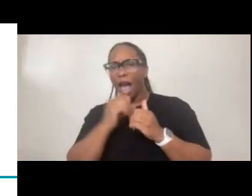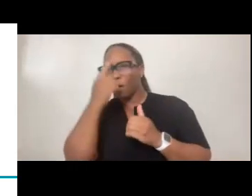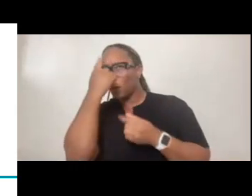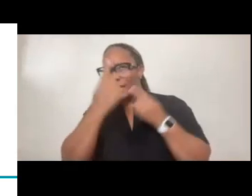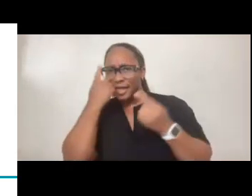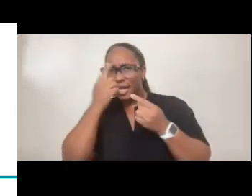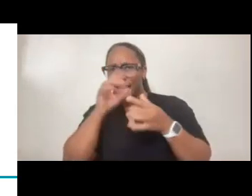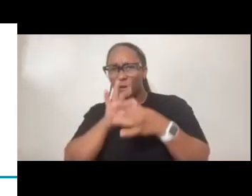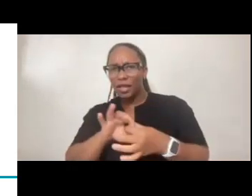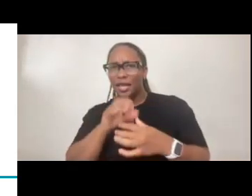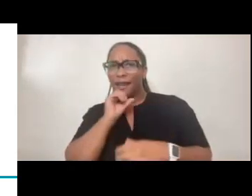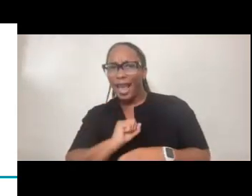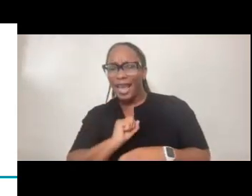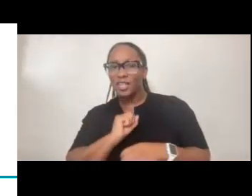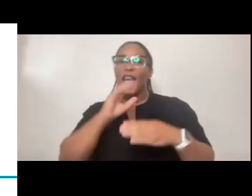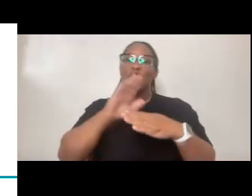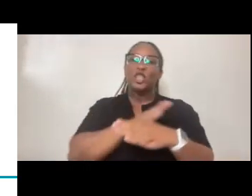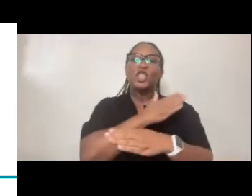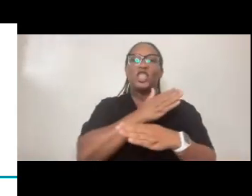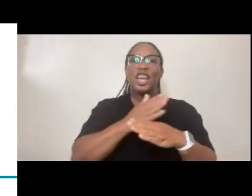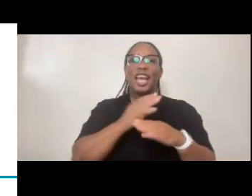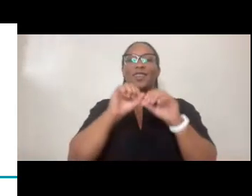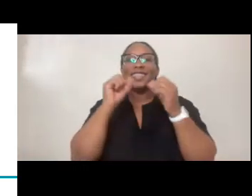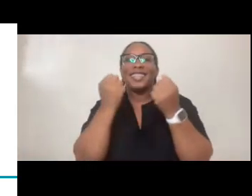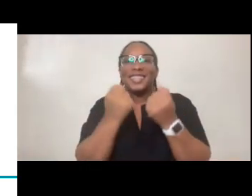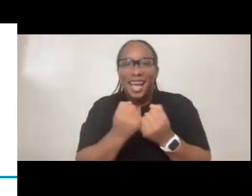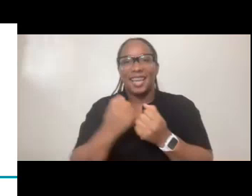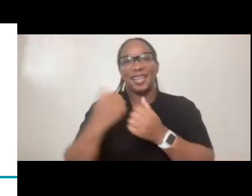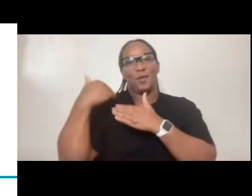about aging as a shared. Societal responsibility.